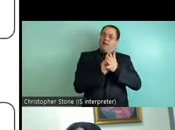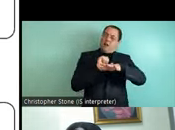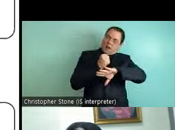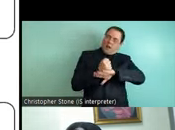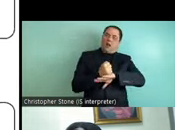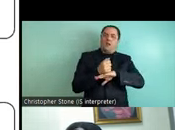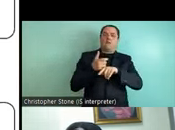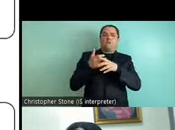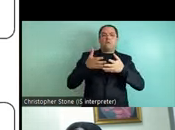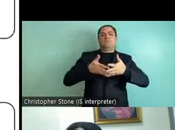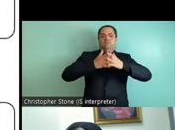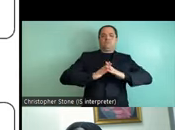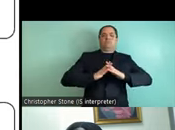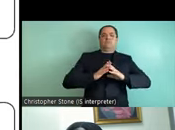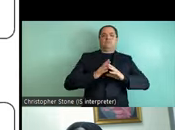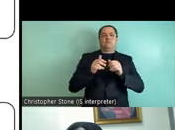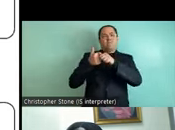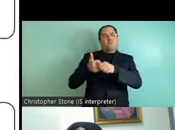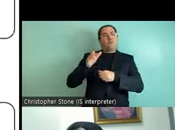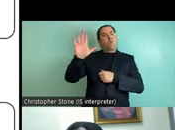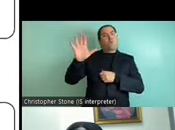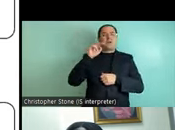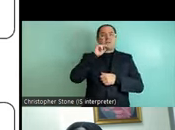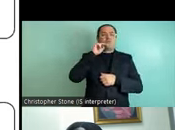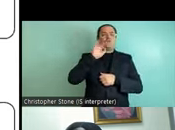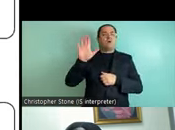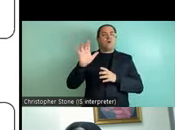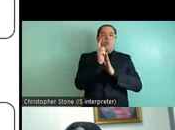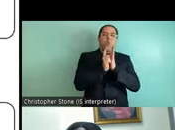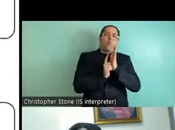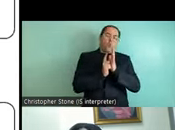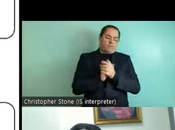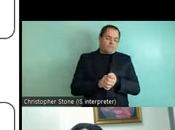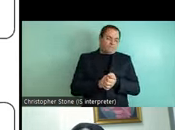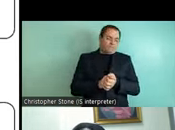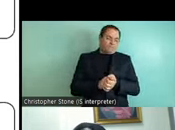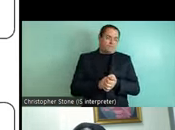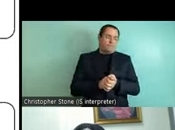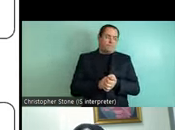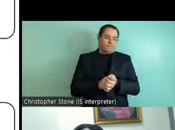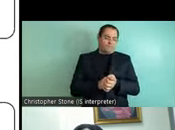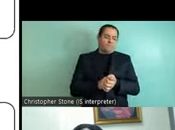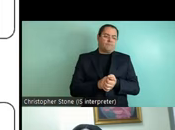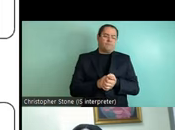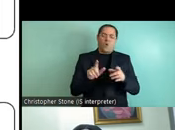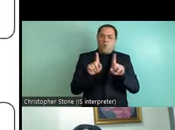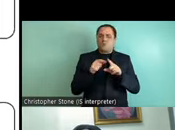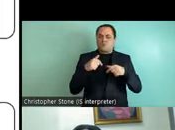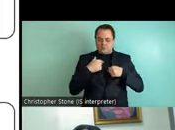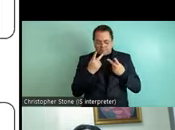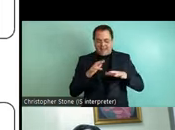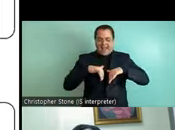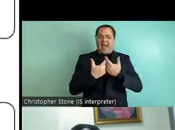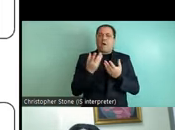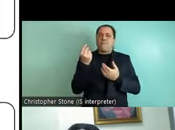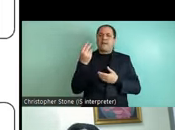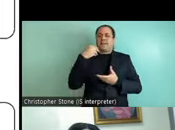11:57:44 And, of course, working on a finance modality to ensure sustainability posts lightsabers